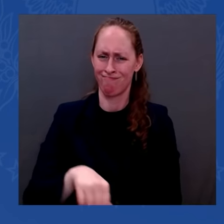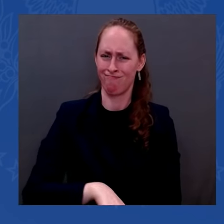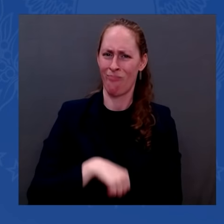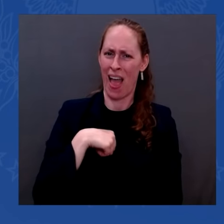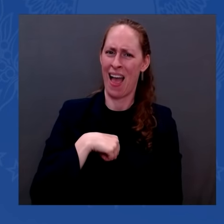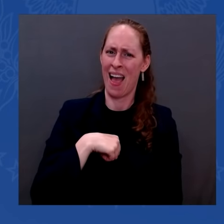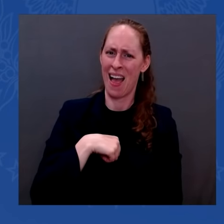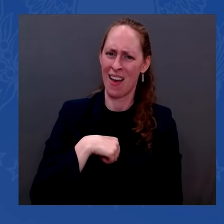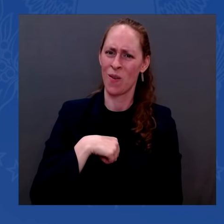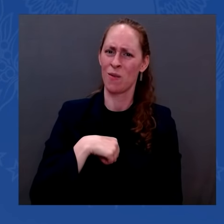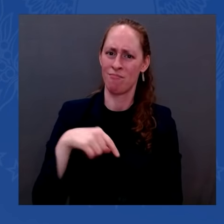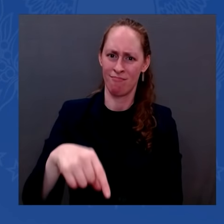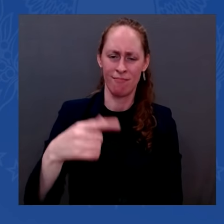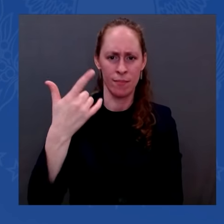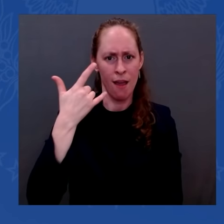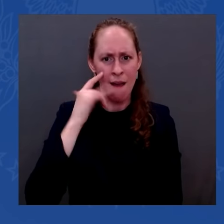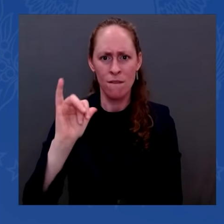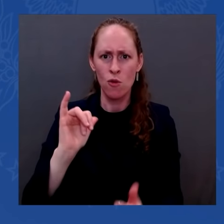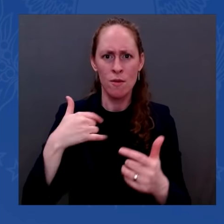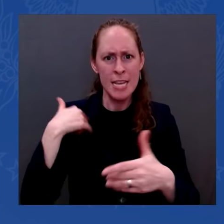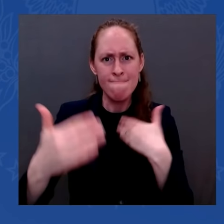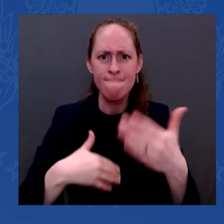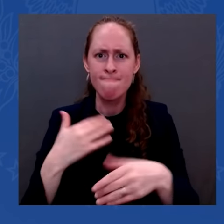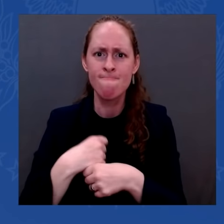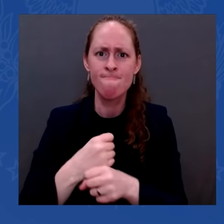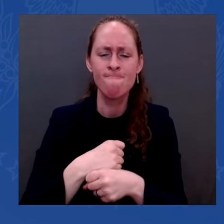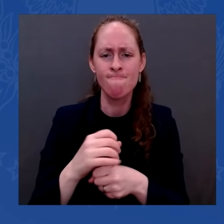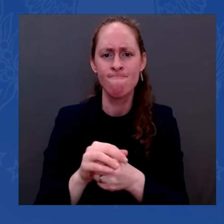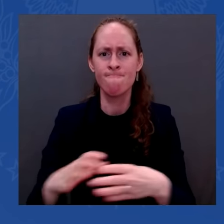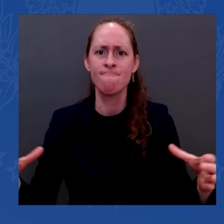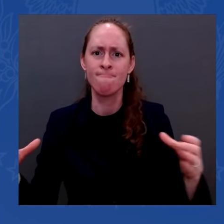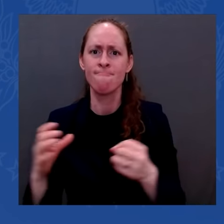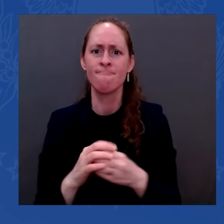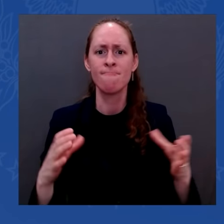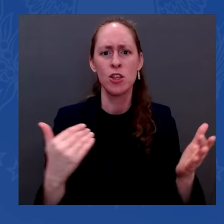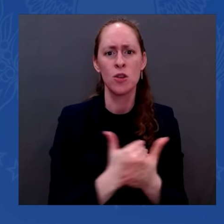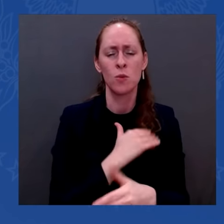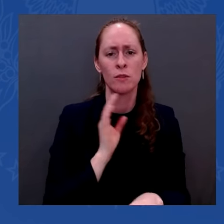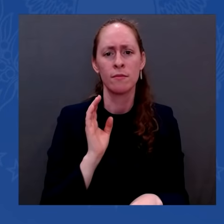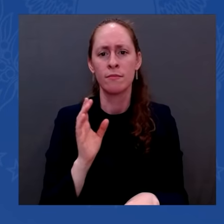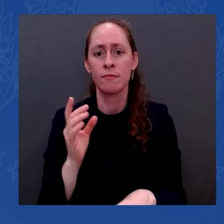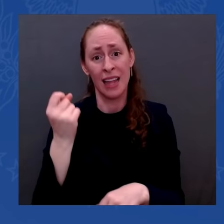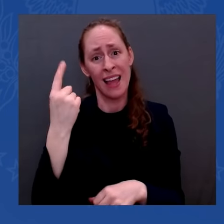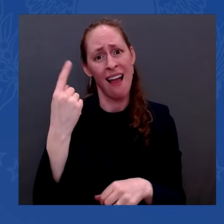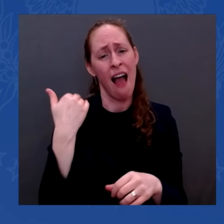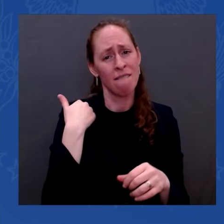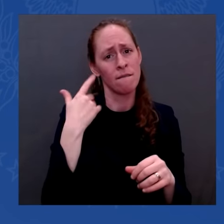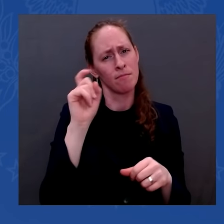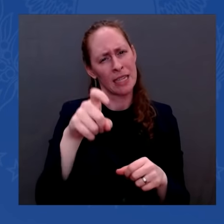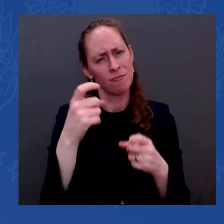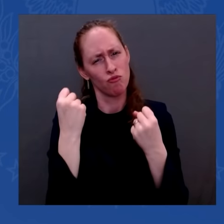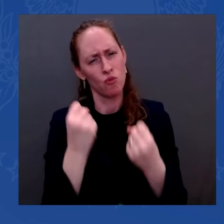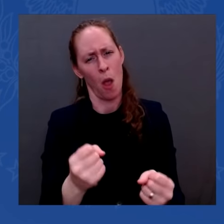that it can accelerate that growth but, again, with this mindset around sustainability. And so, thank you for, again, your leadership.